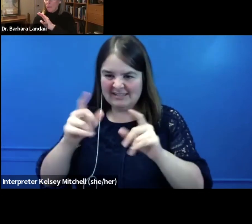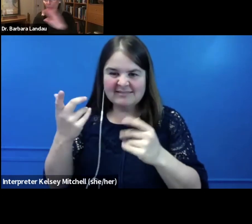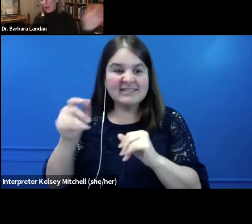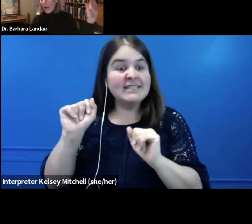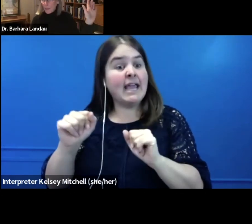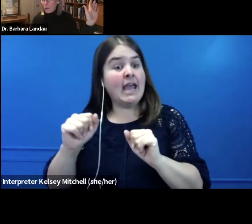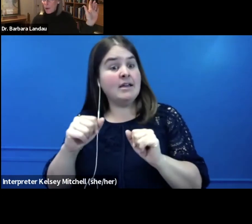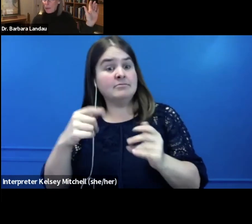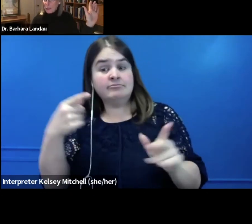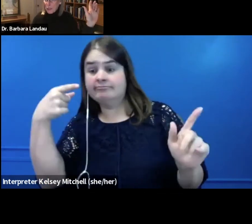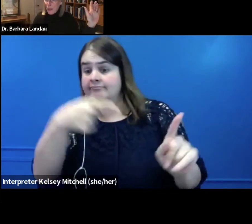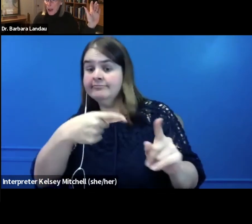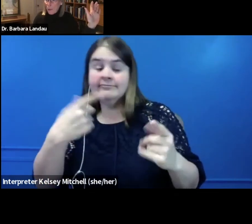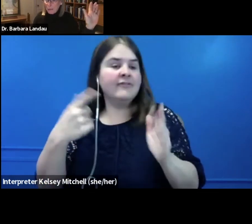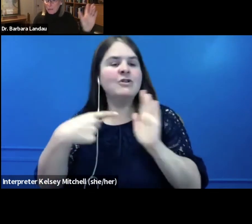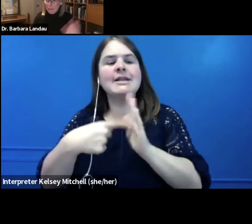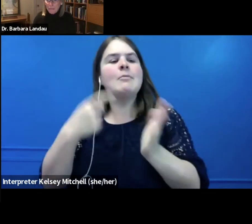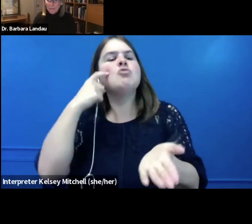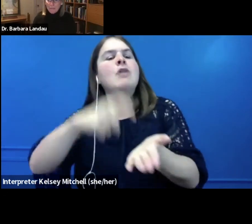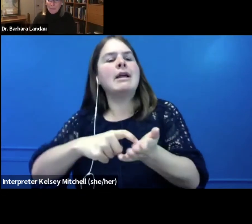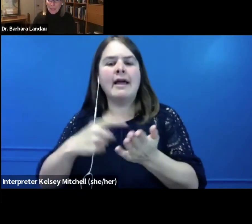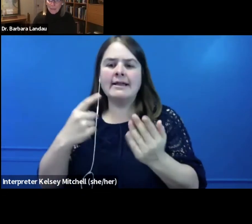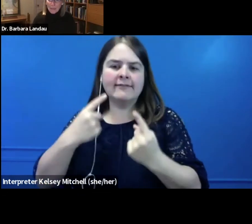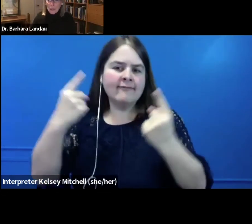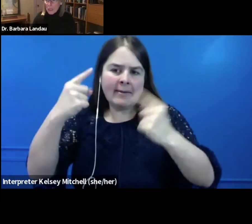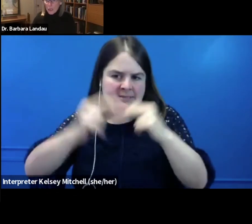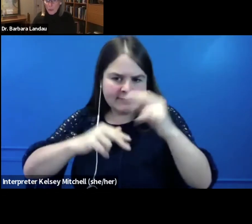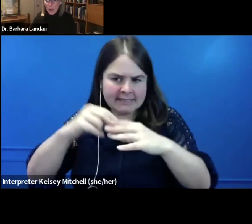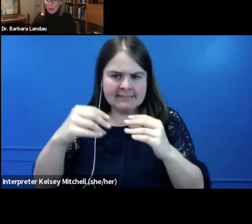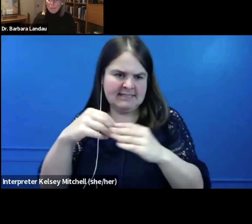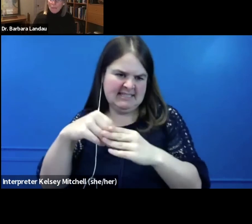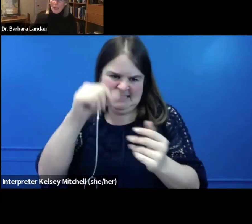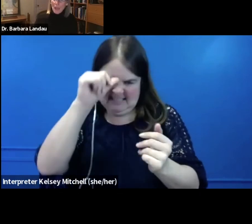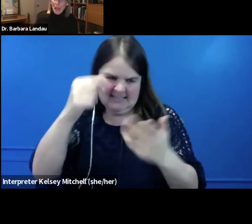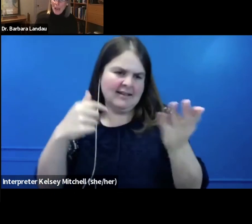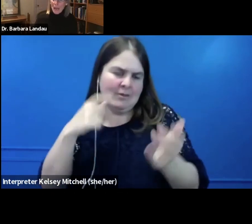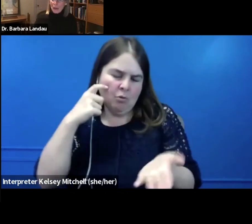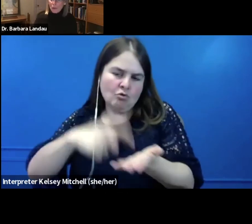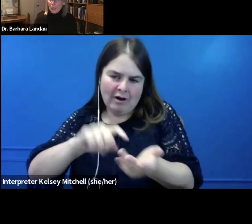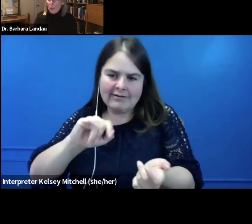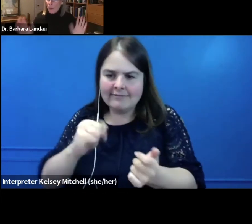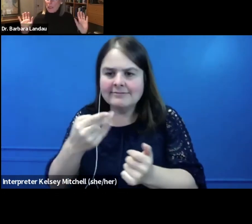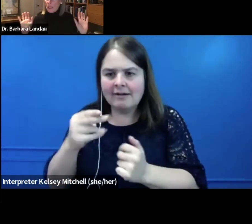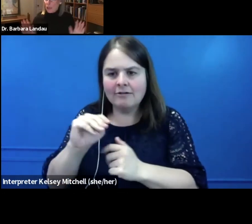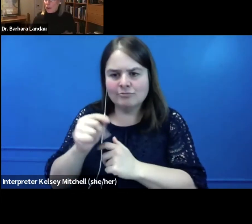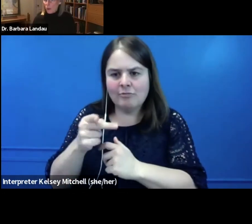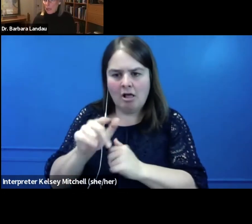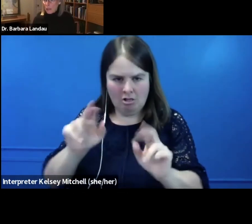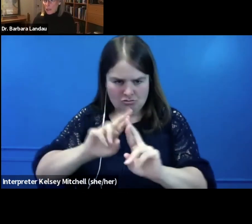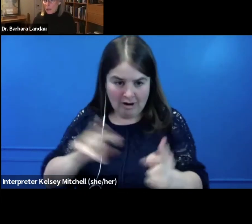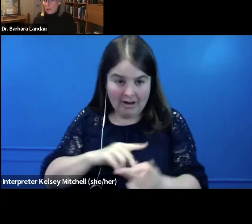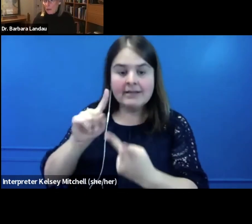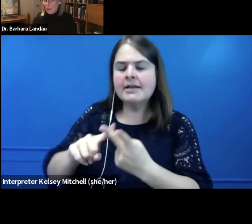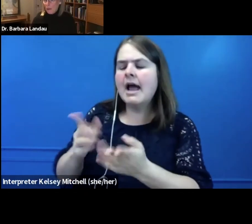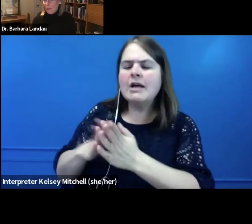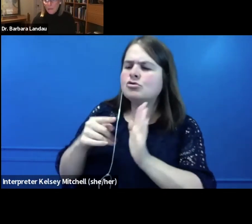very high performance on that one so taj mahal